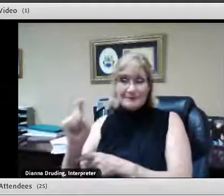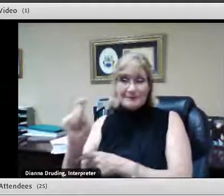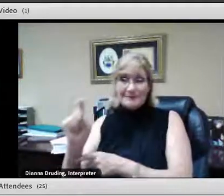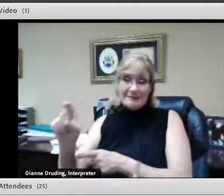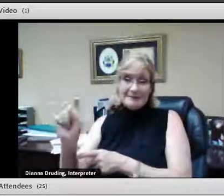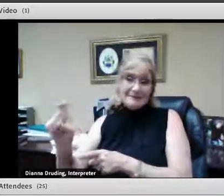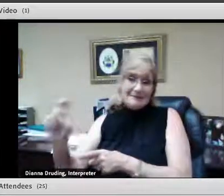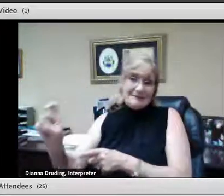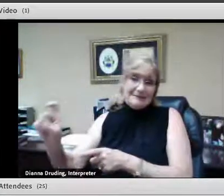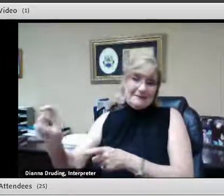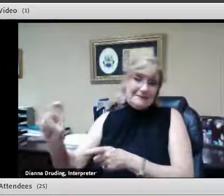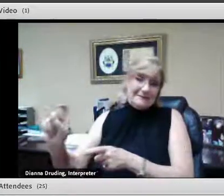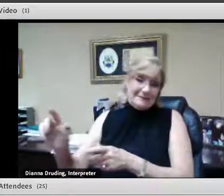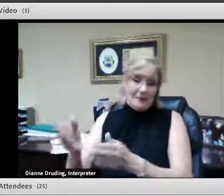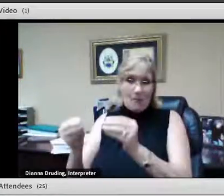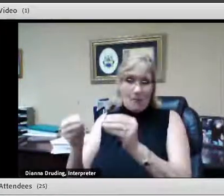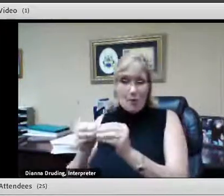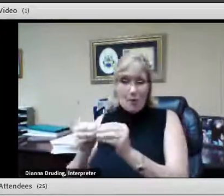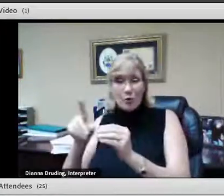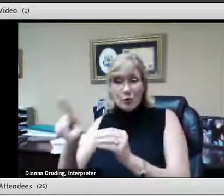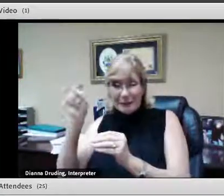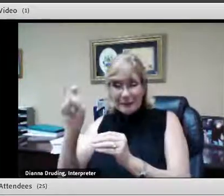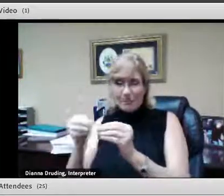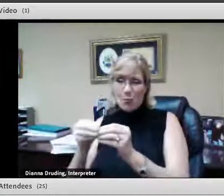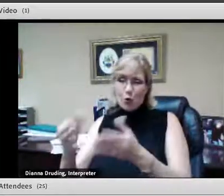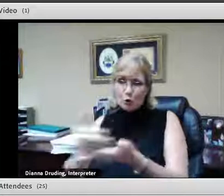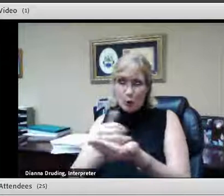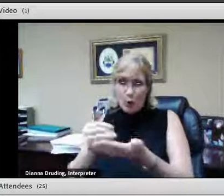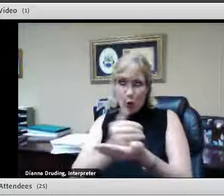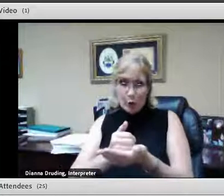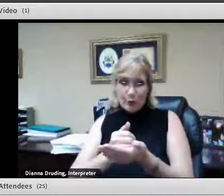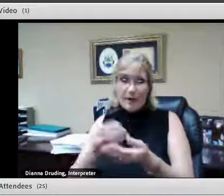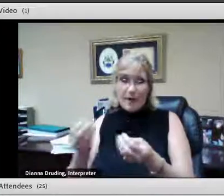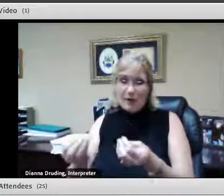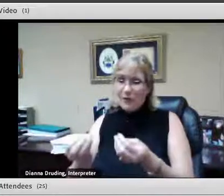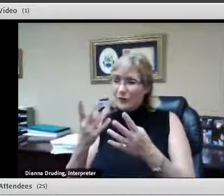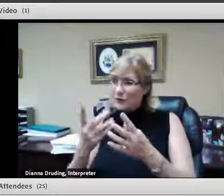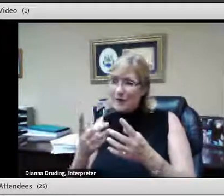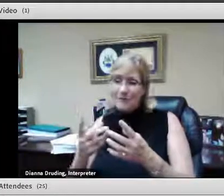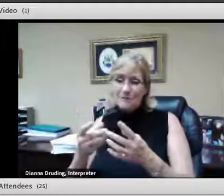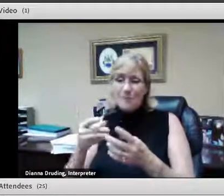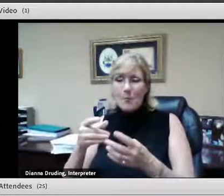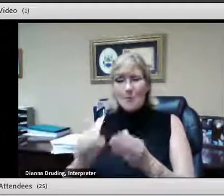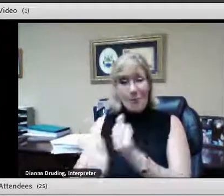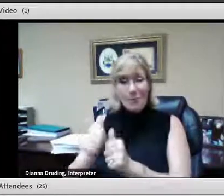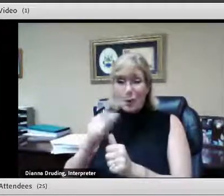And the more you click, the more you earn. There's actually auto-clickers, and most kids that walk through your doors